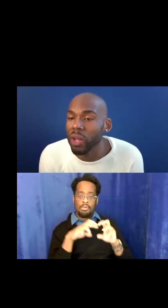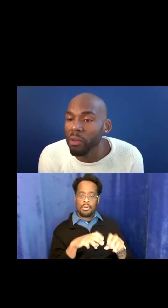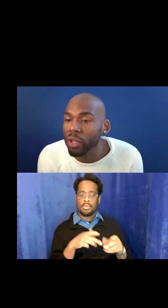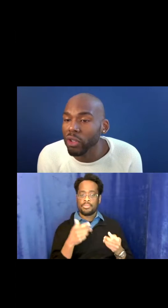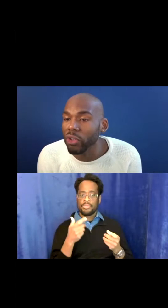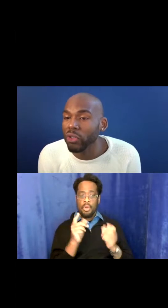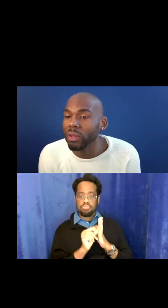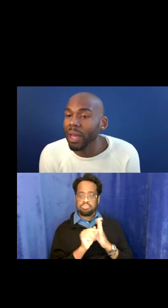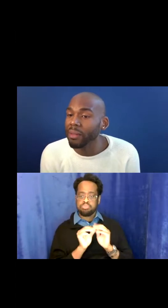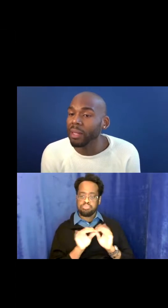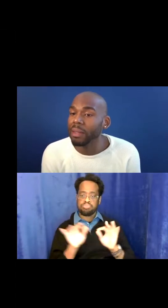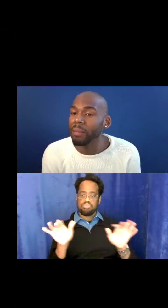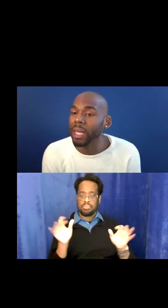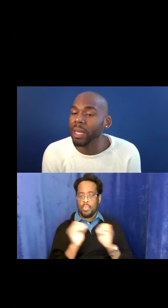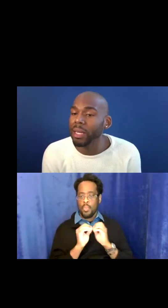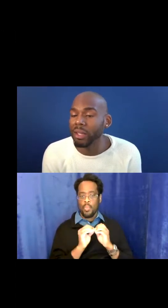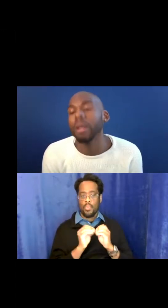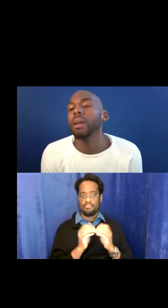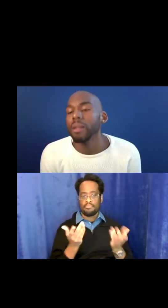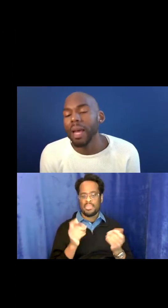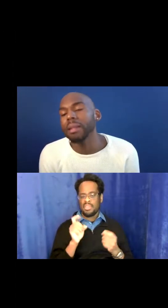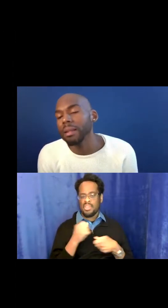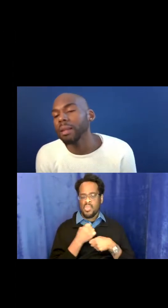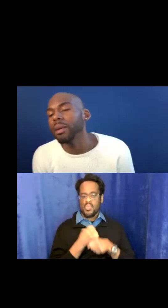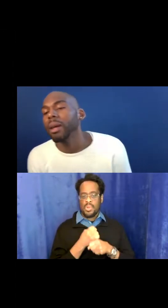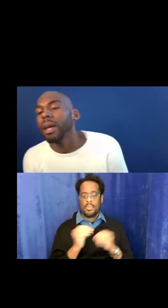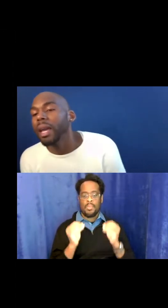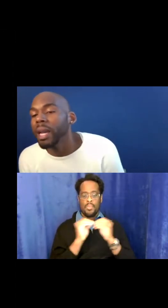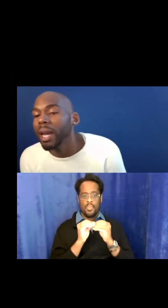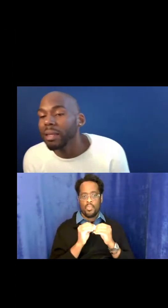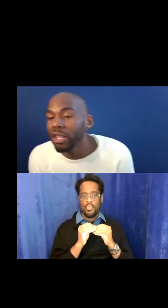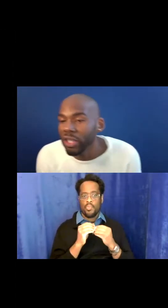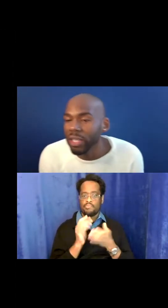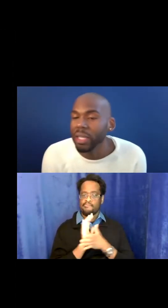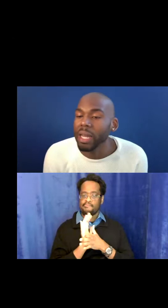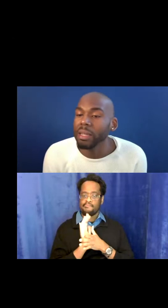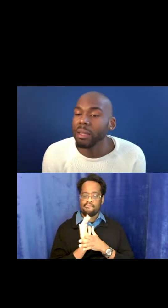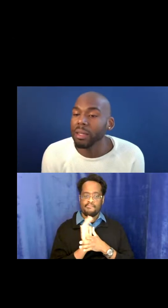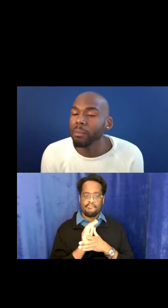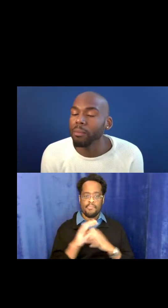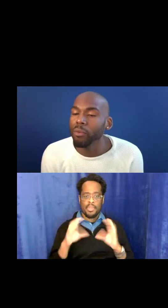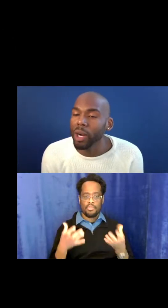resources that have done some analysis that has done some analyzation and has done some records